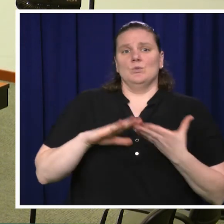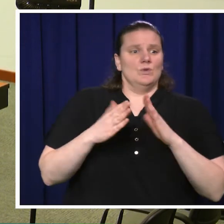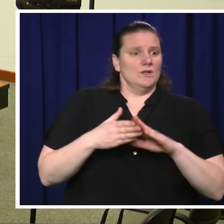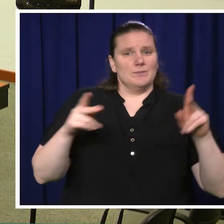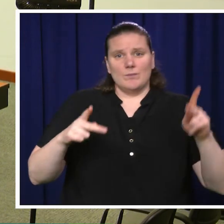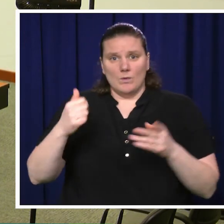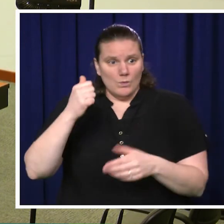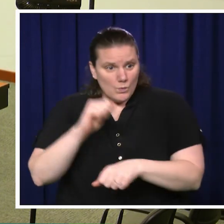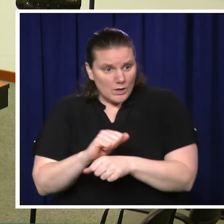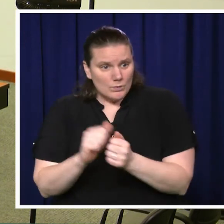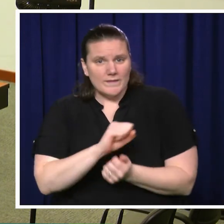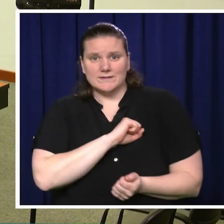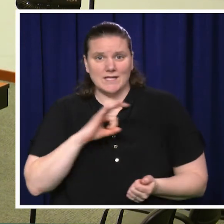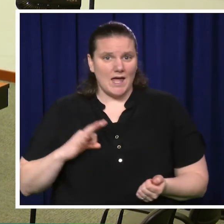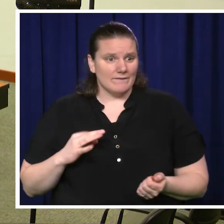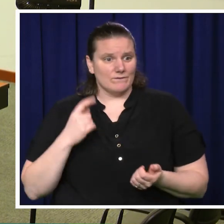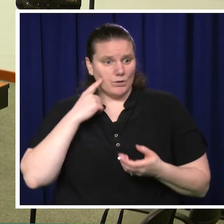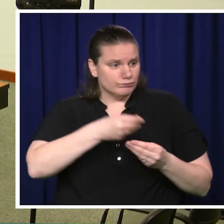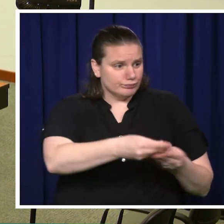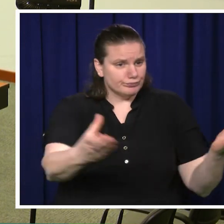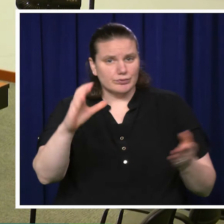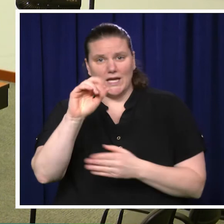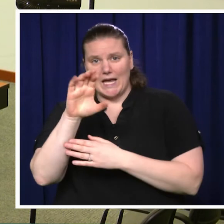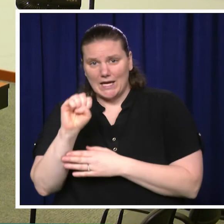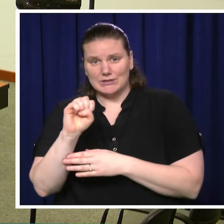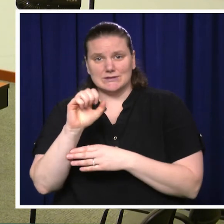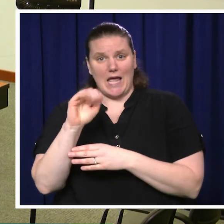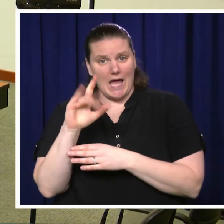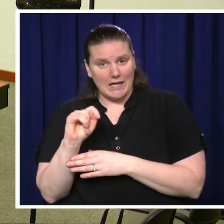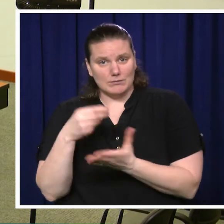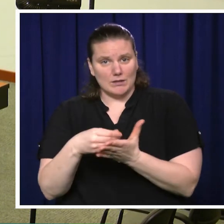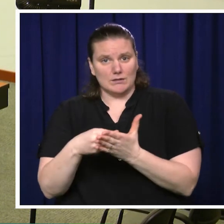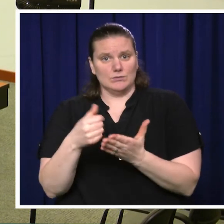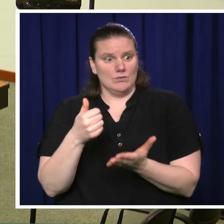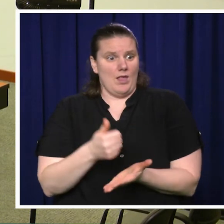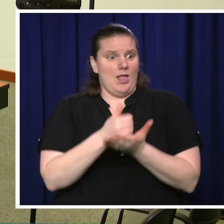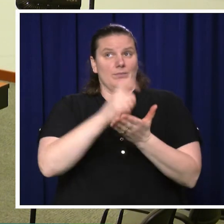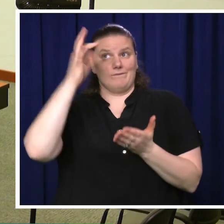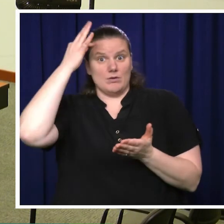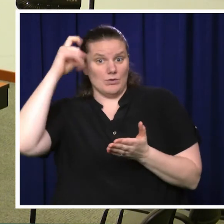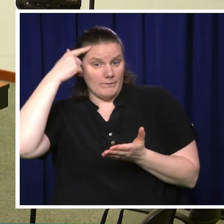Many community partners have worked with Clark County staff to distribute funding provided by the federal government to